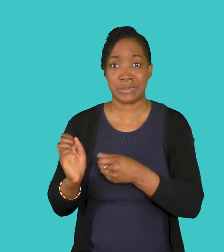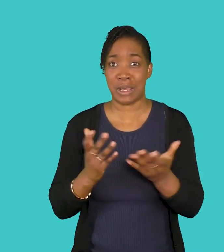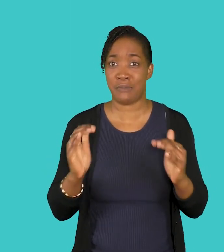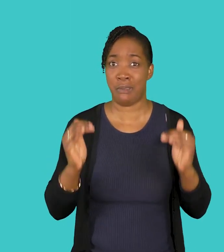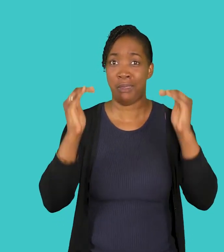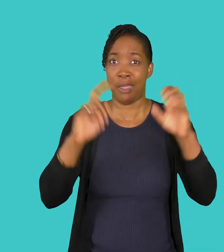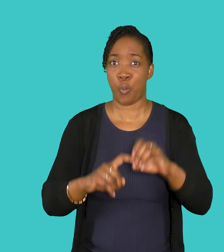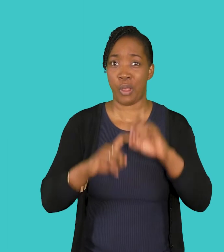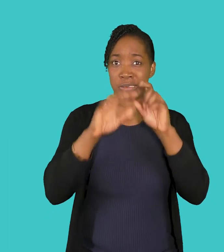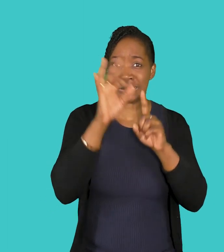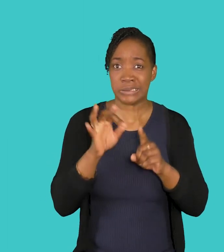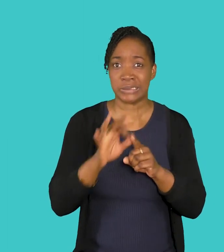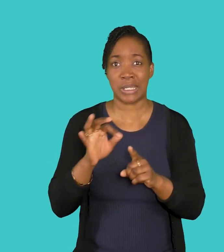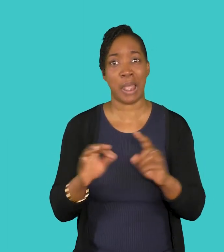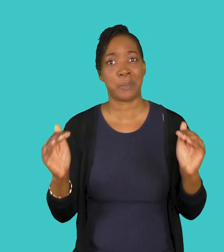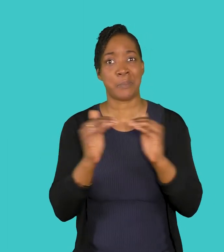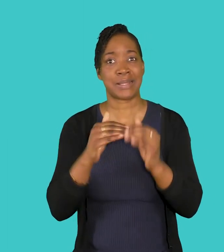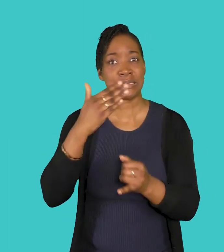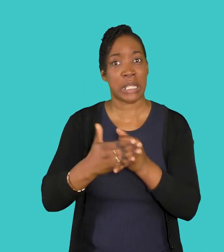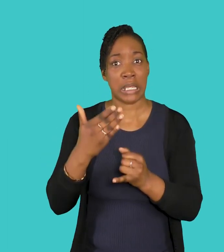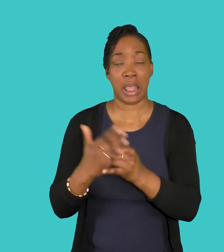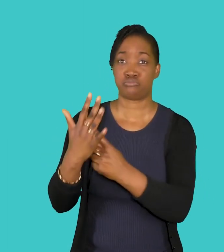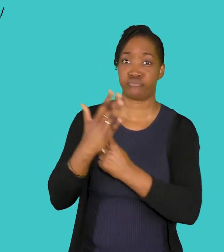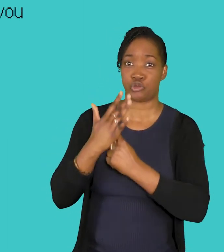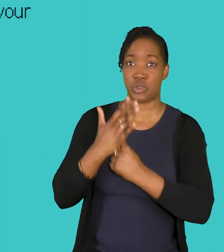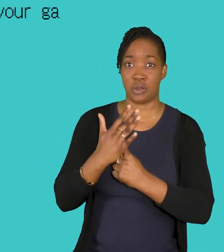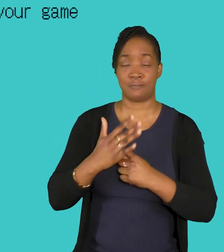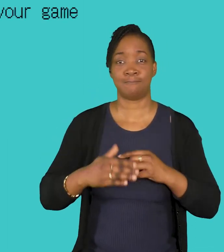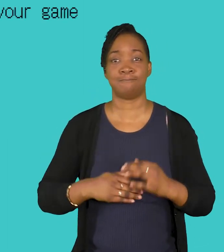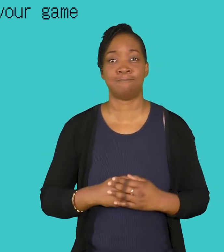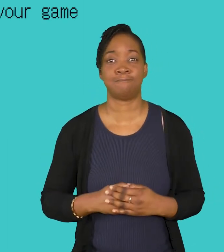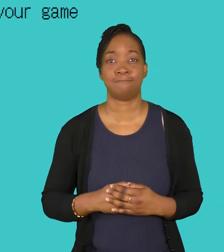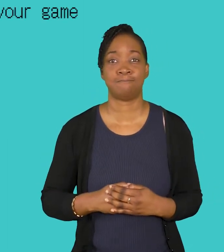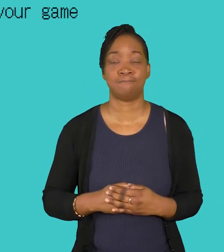”high quality to specification and meet deadlines under pressure.”